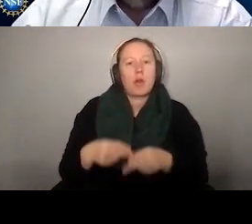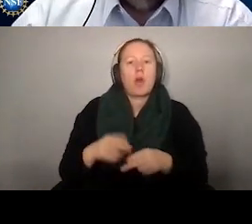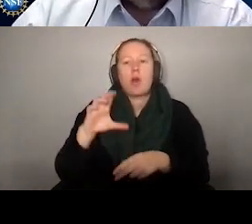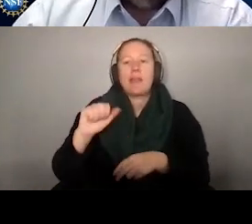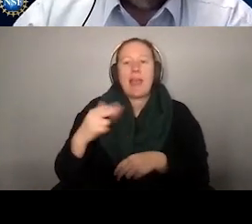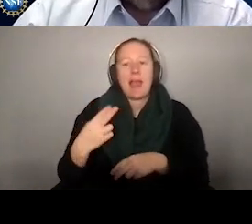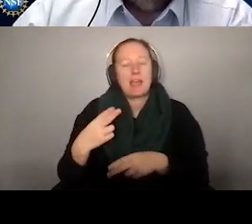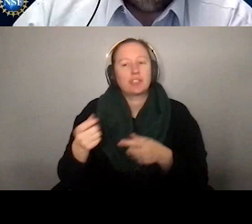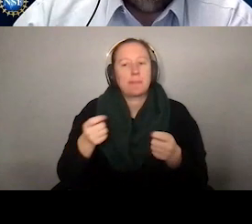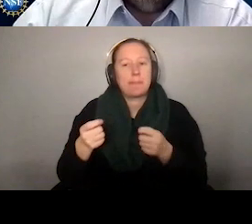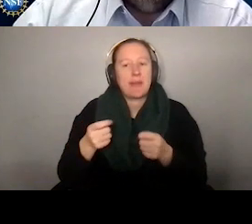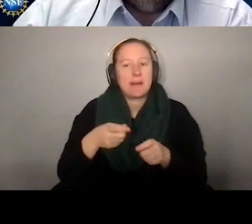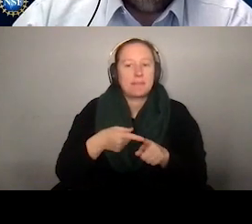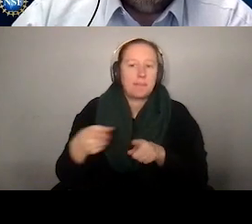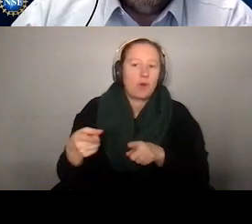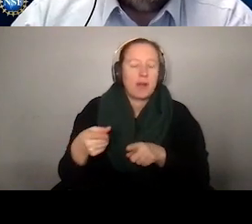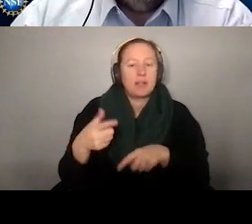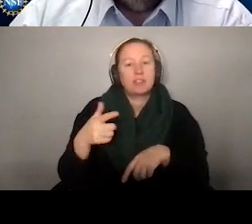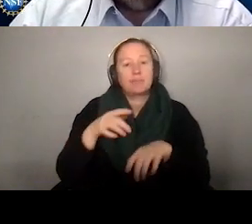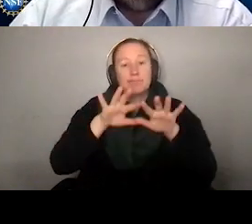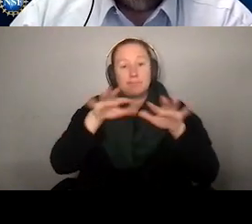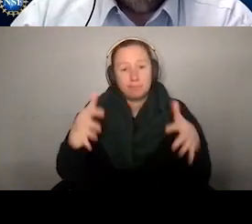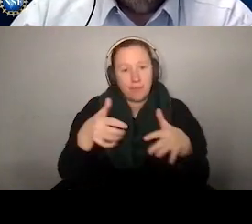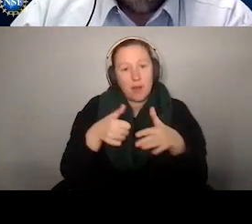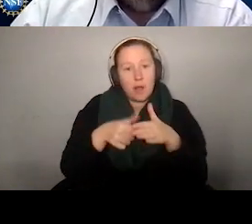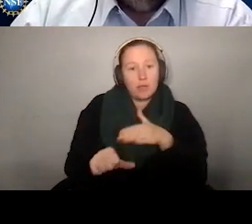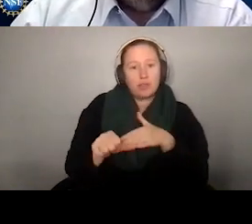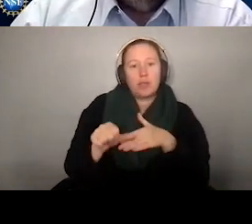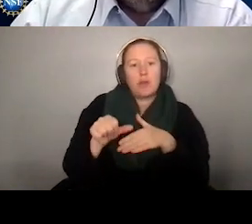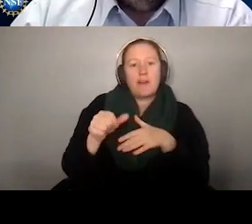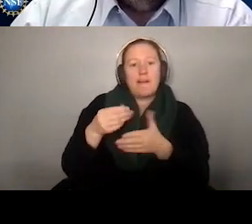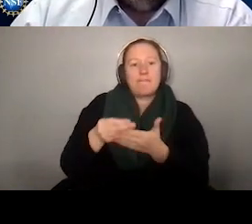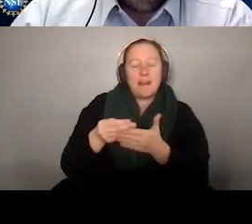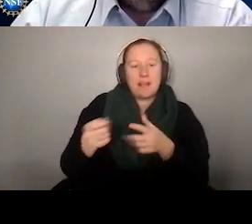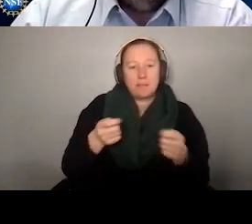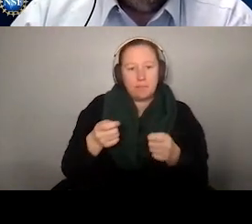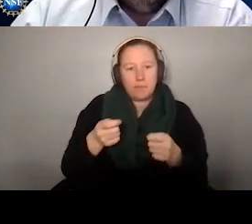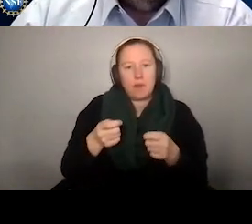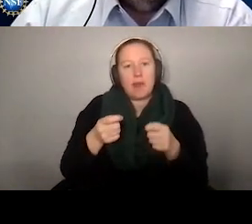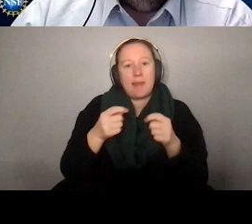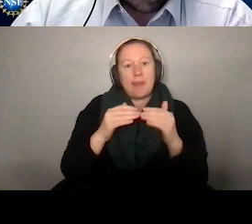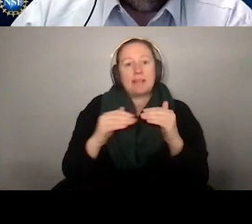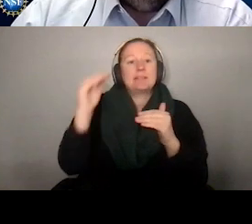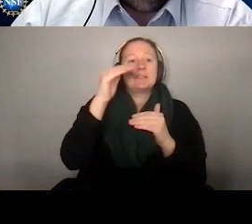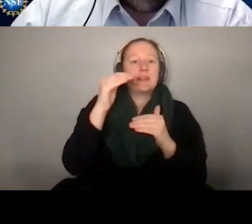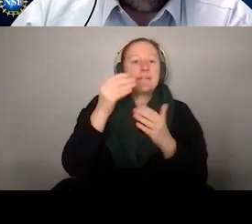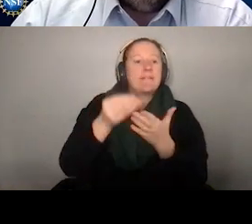Our branch is under the Division of Financial Management, which sits under the Office of Budget, Finance, and Award Management led by